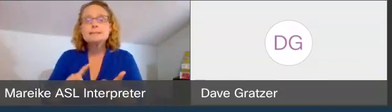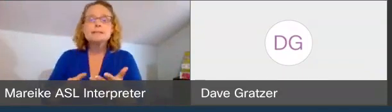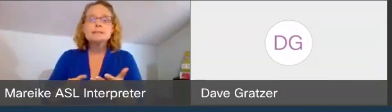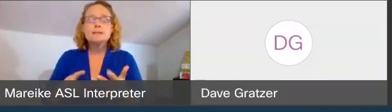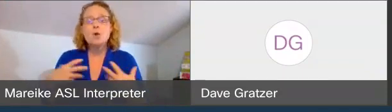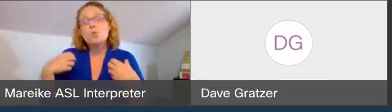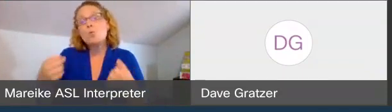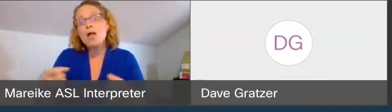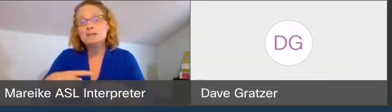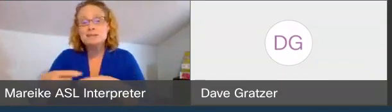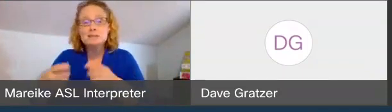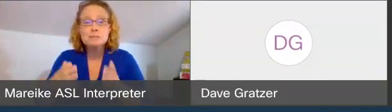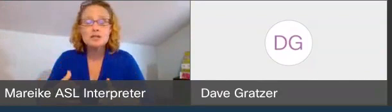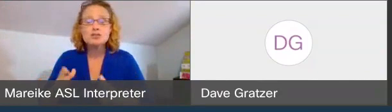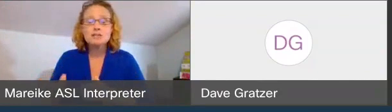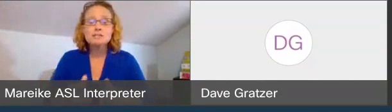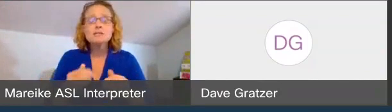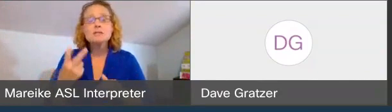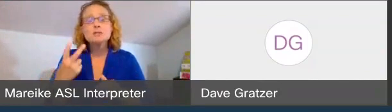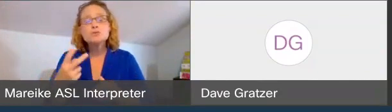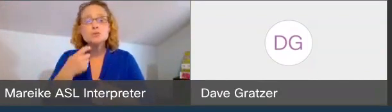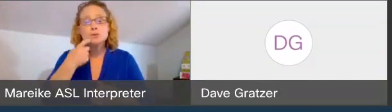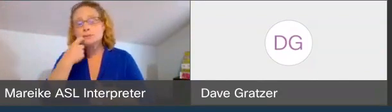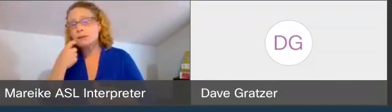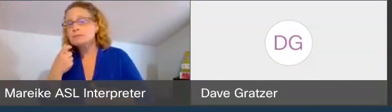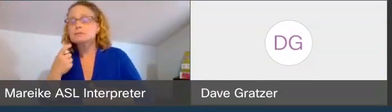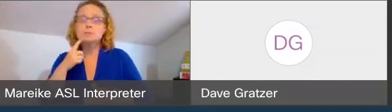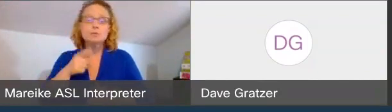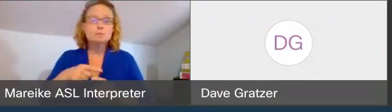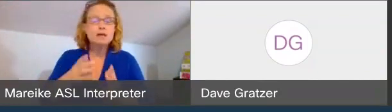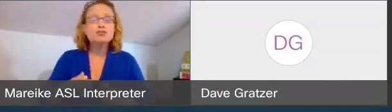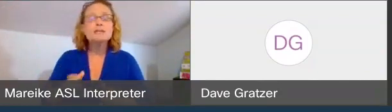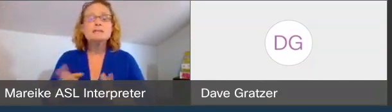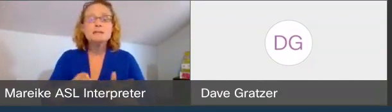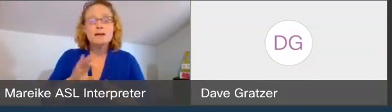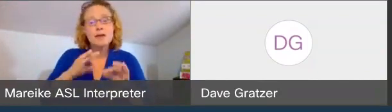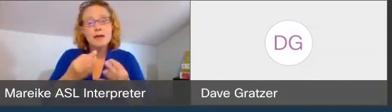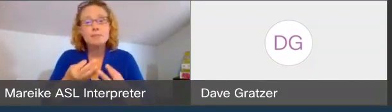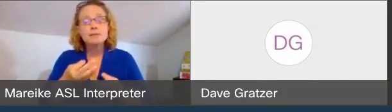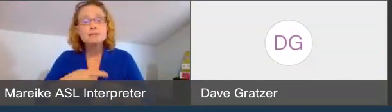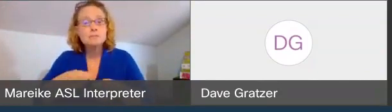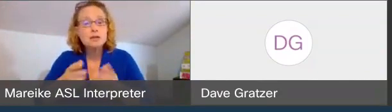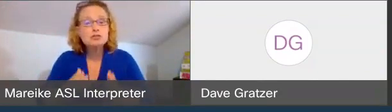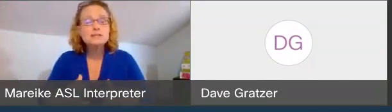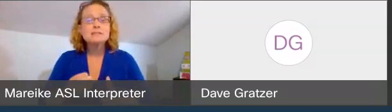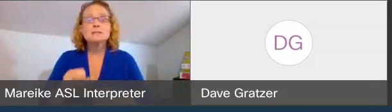specialist, two substance use specialist, a family specialist and employment specialist,